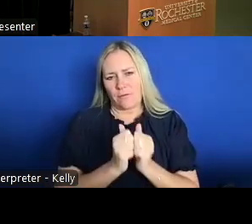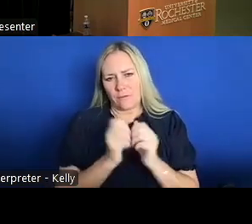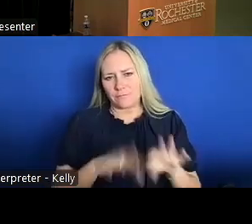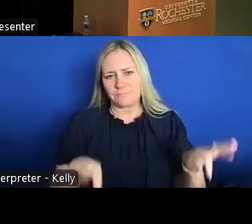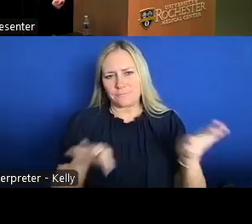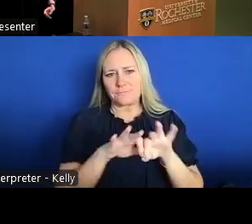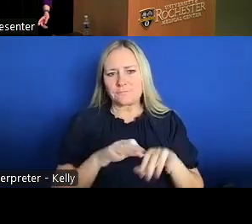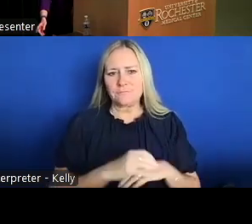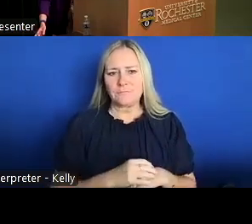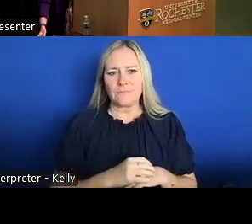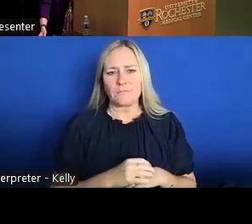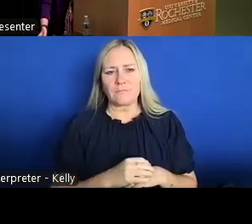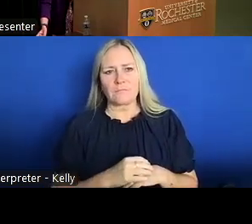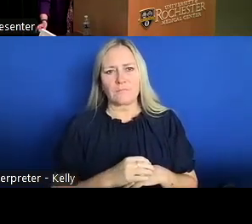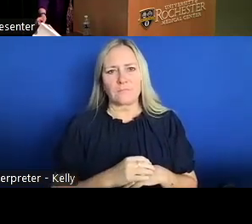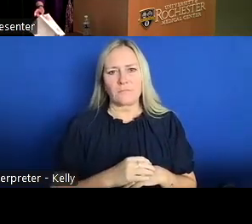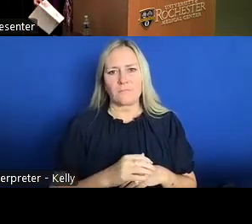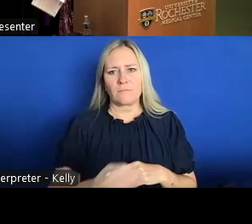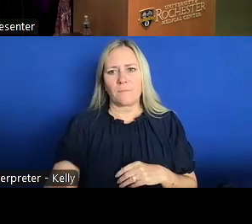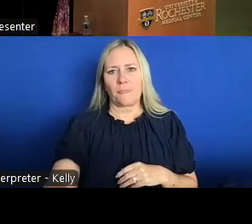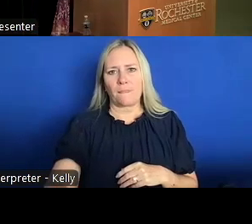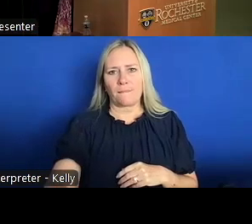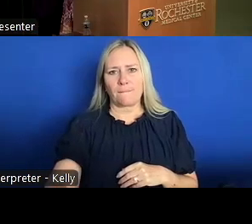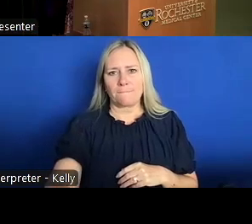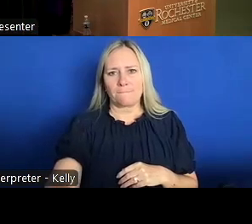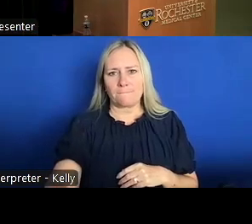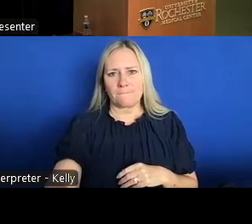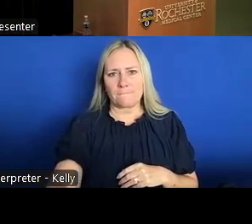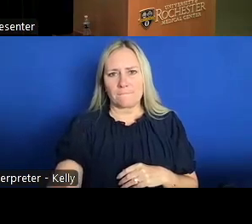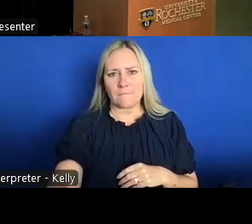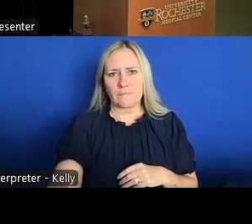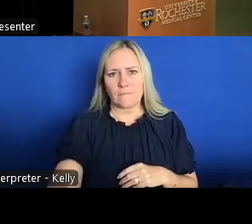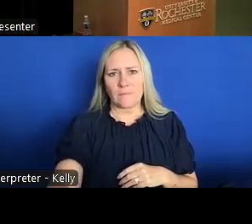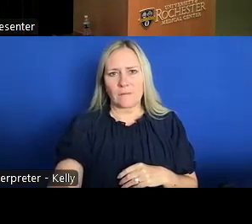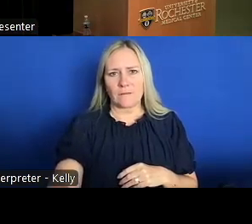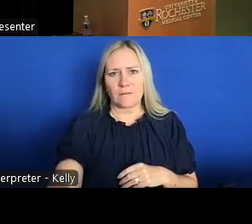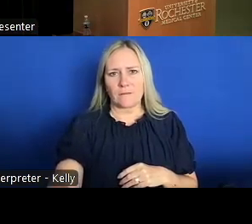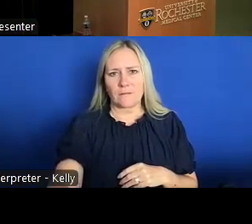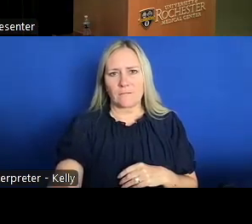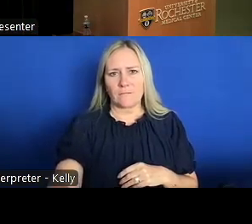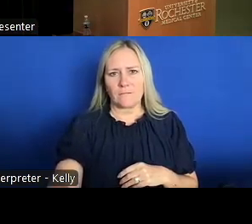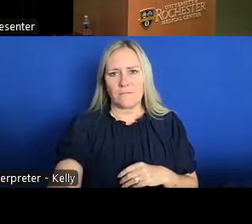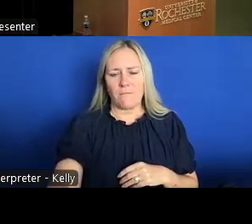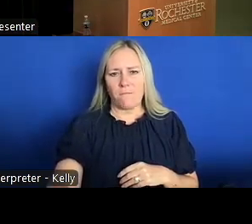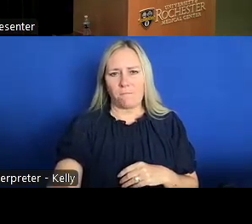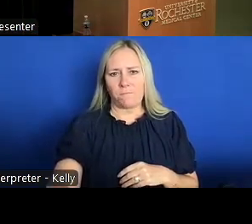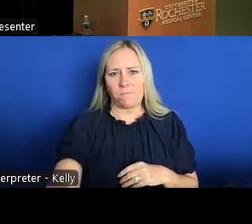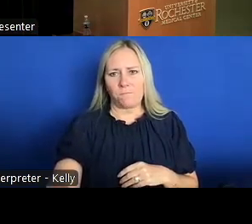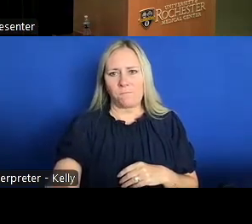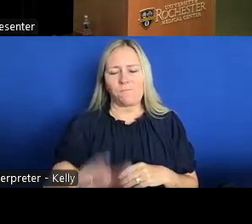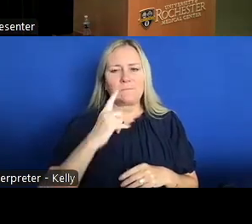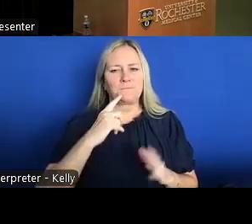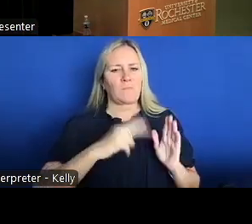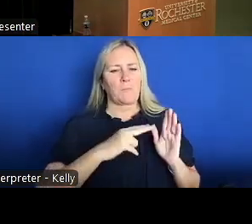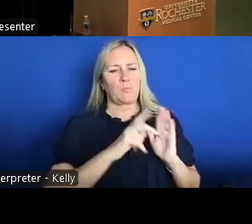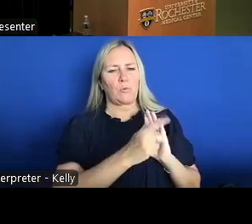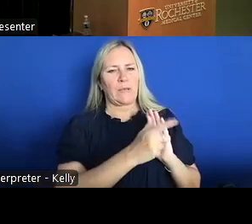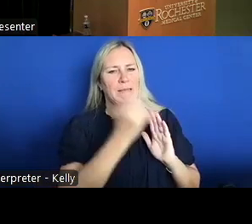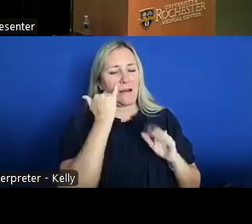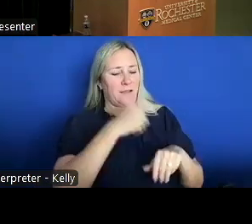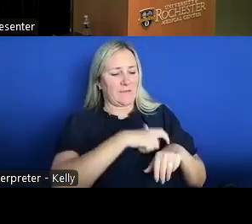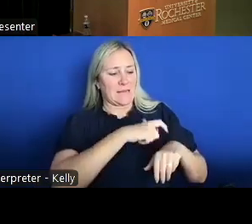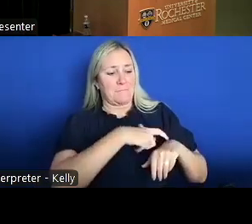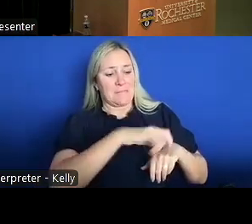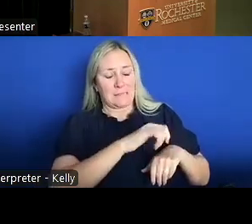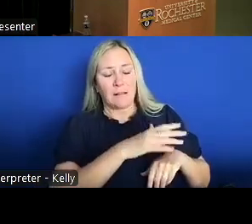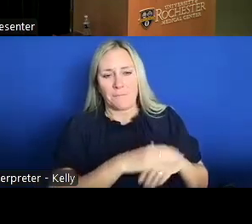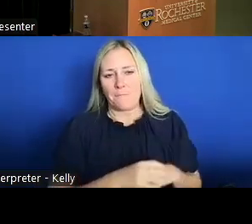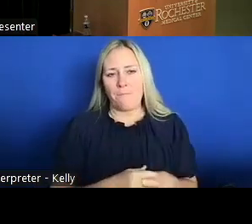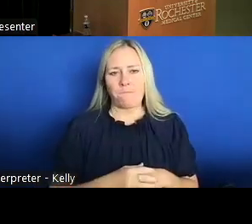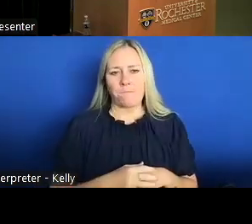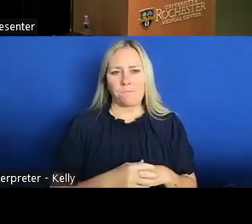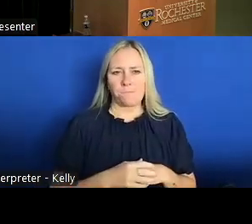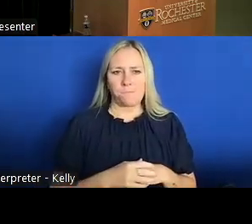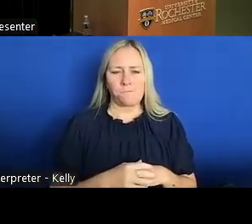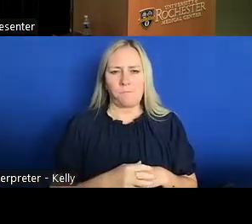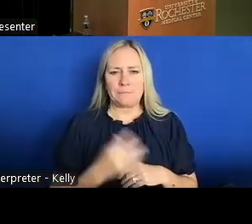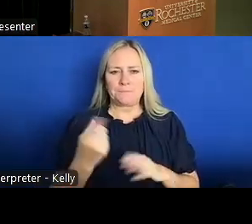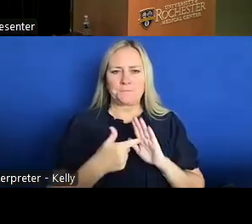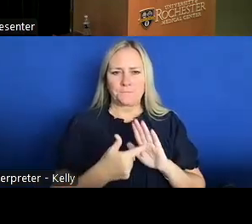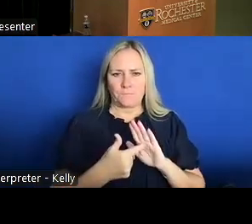um I I'll read this later if we have time I want to give an example here um it's a mother who comes